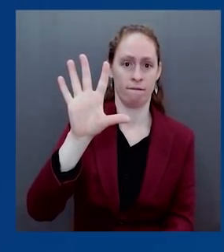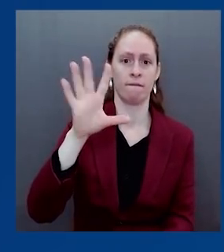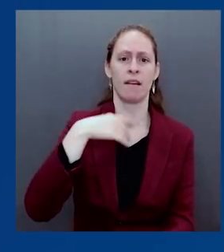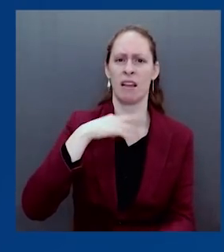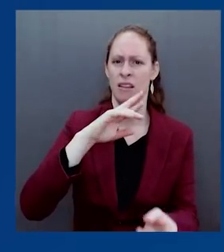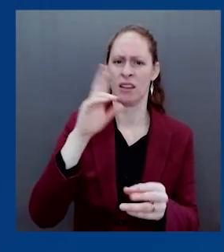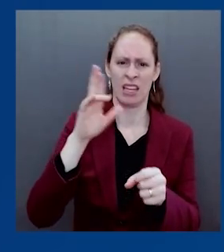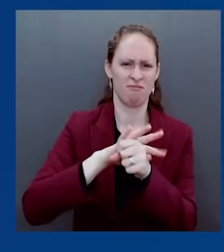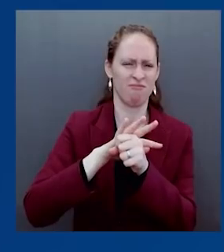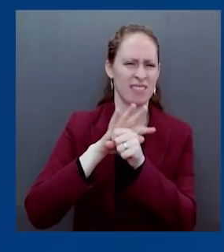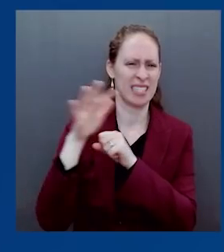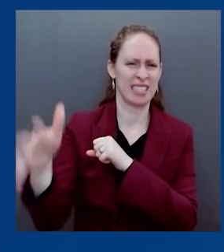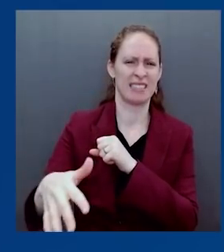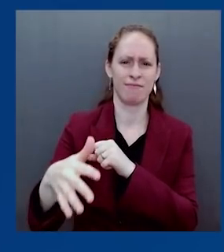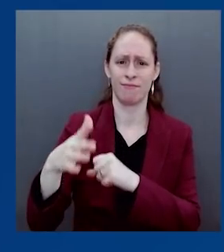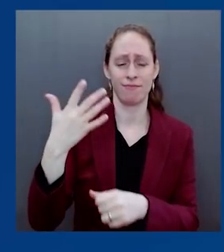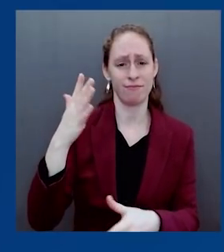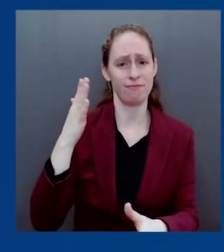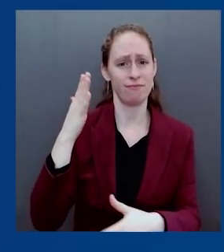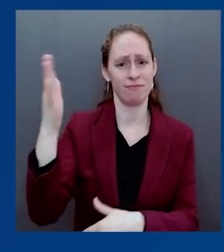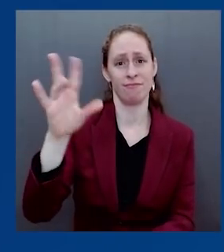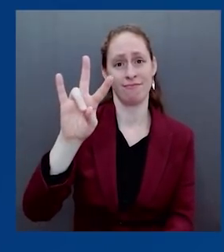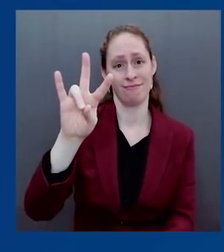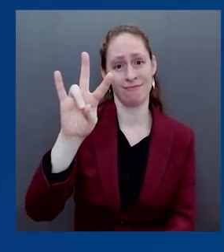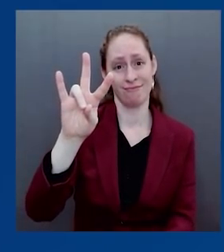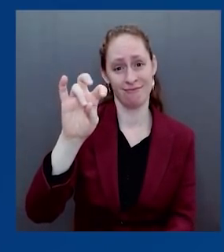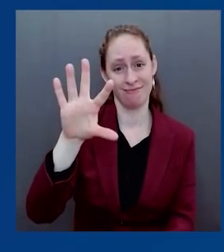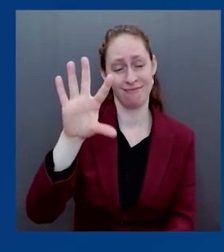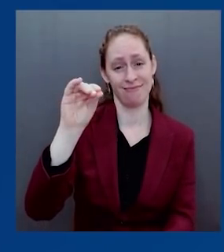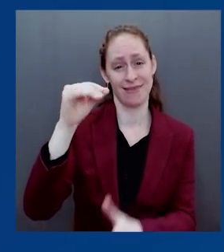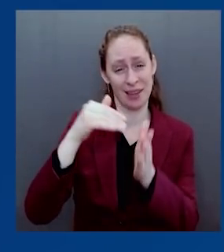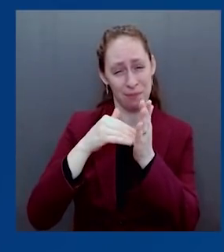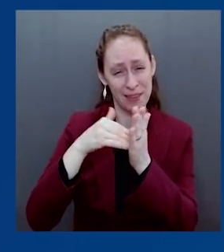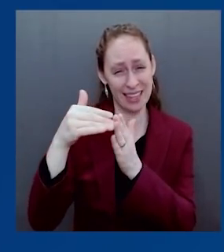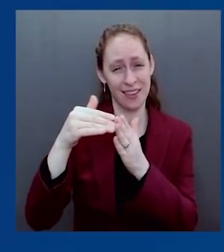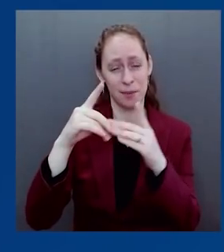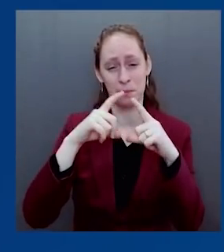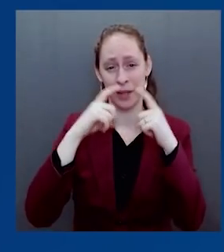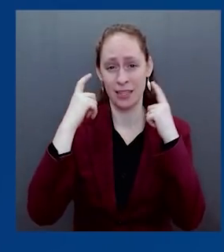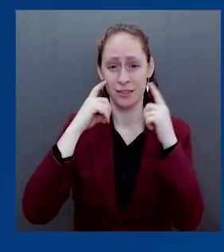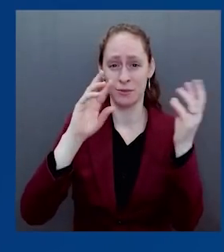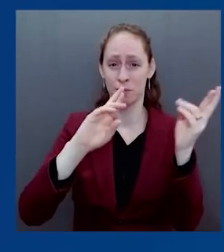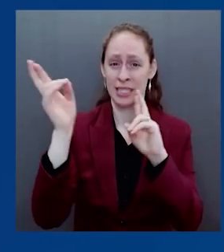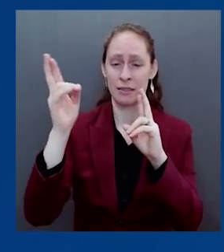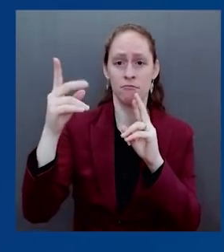of over 750 million masks for healthcare workers and first responders.